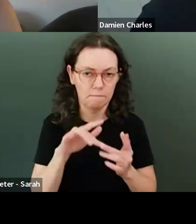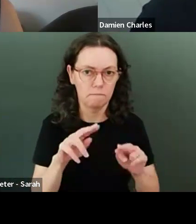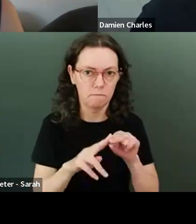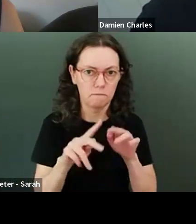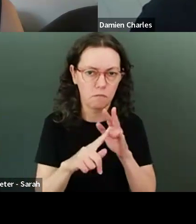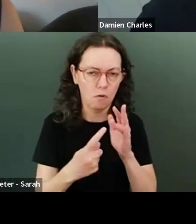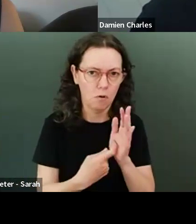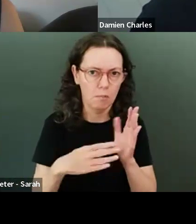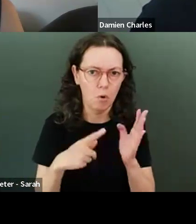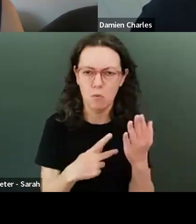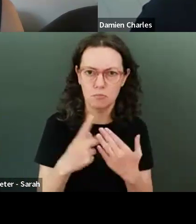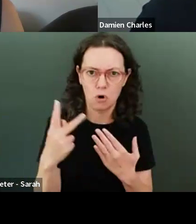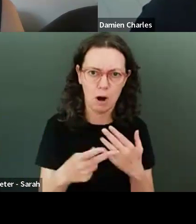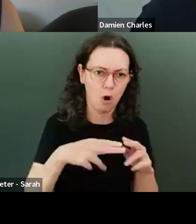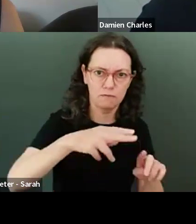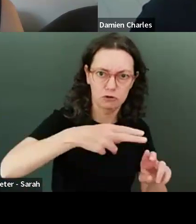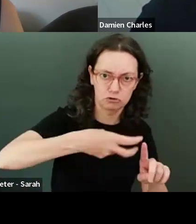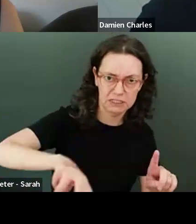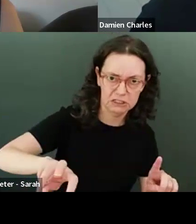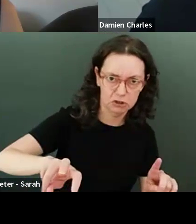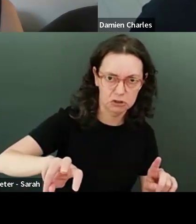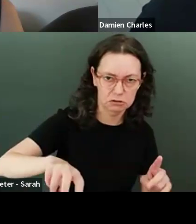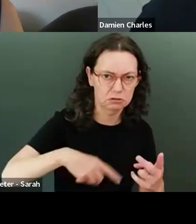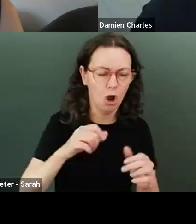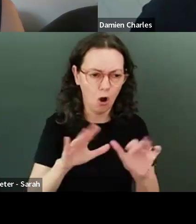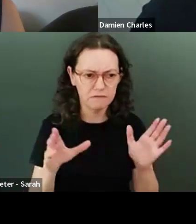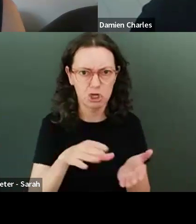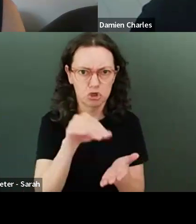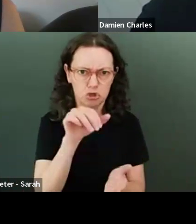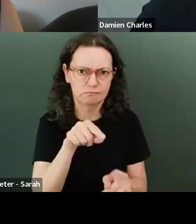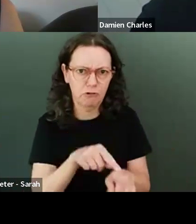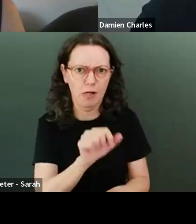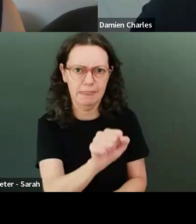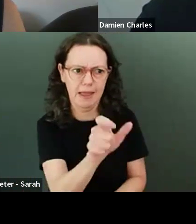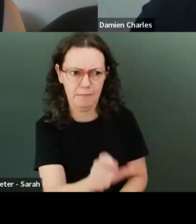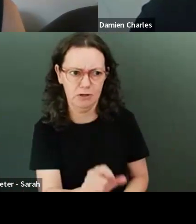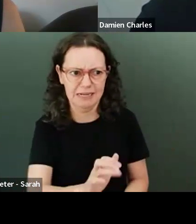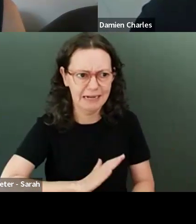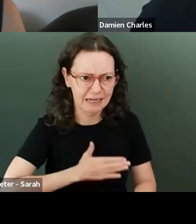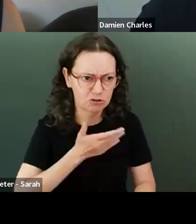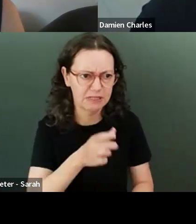responsible for of course we want it to be student centered and focused and